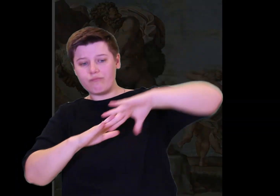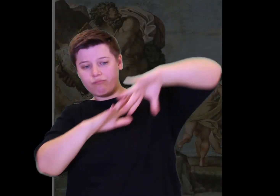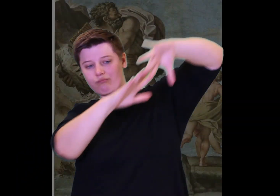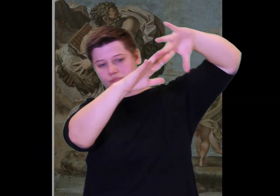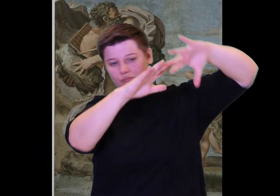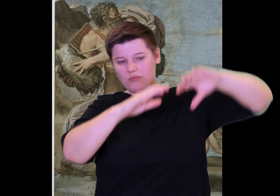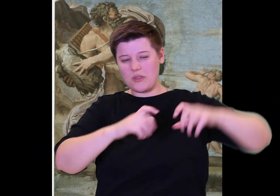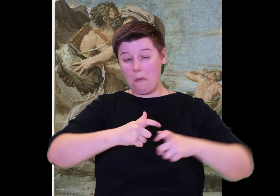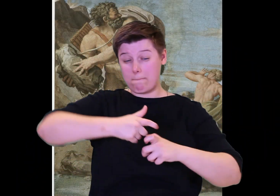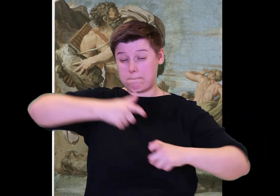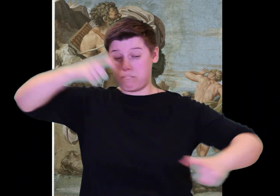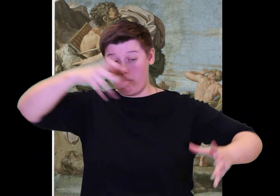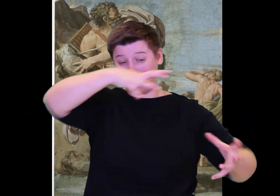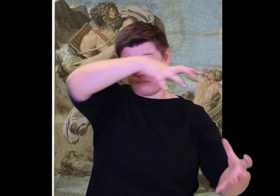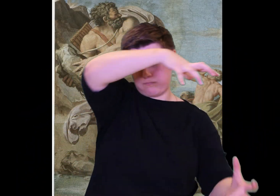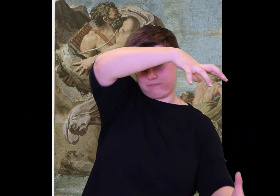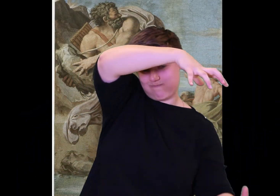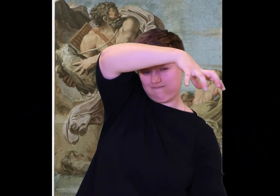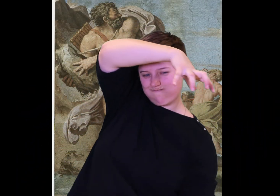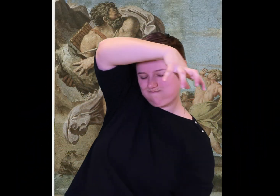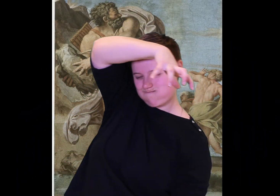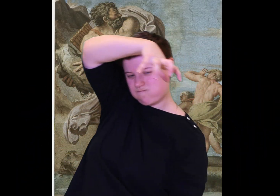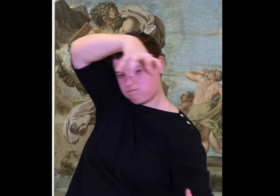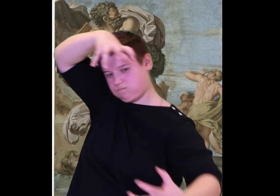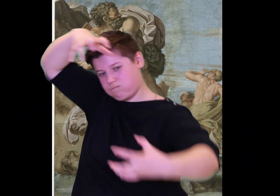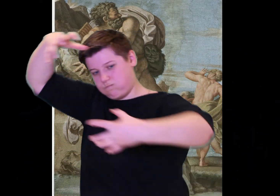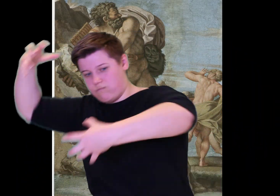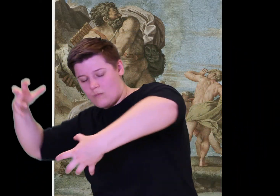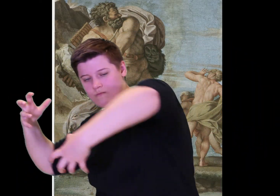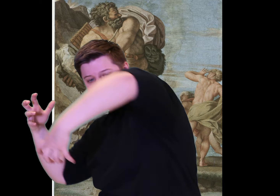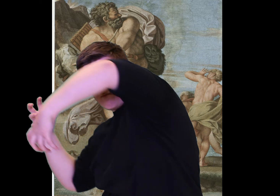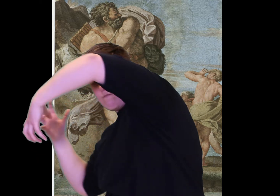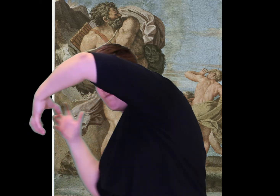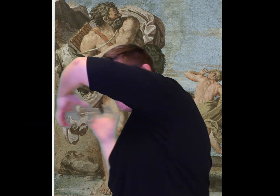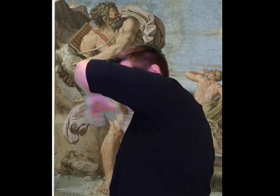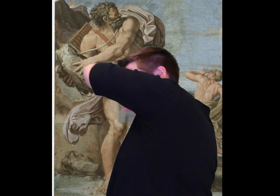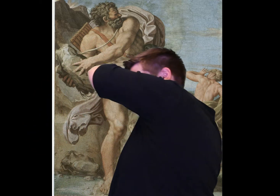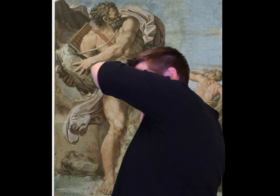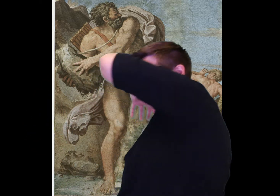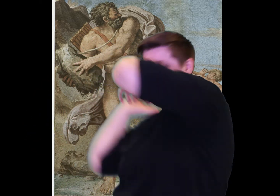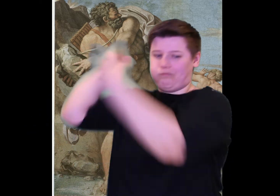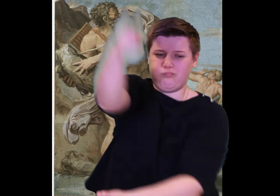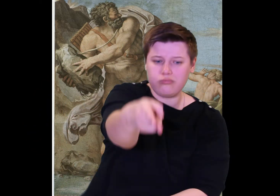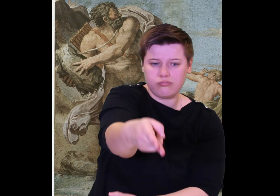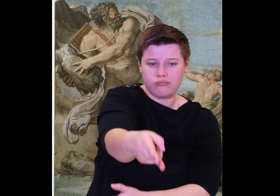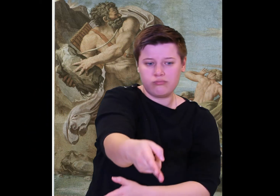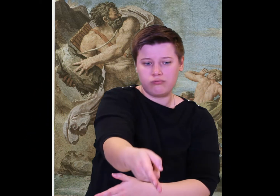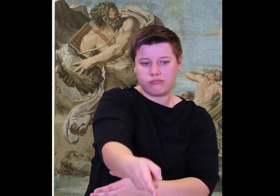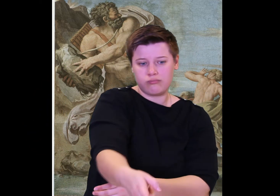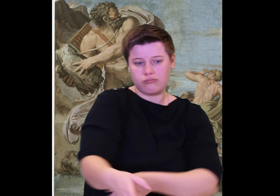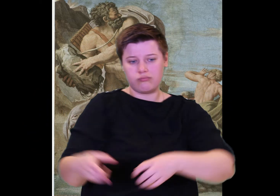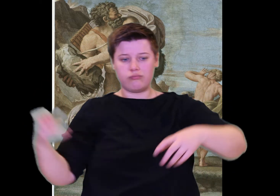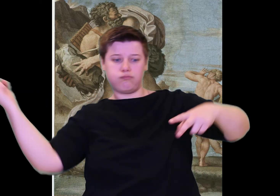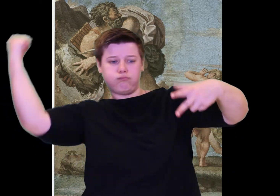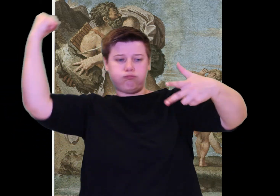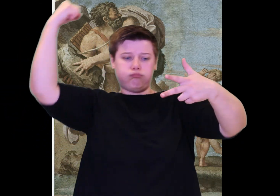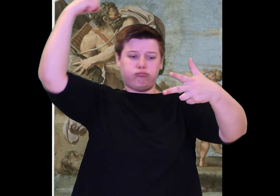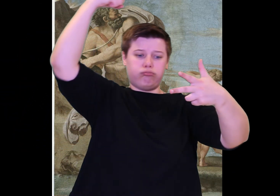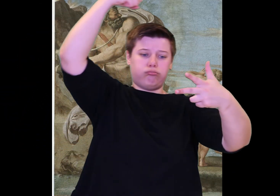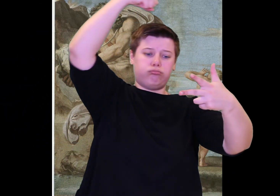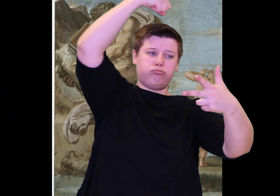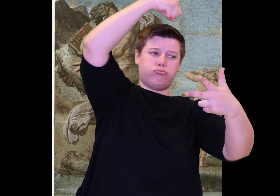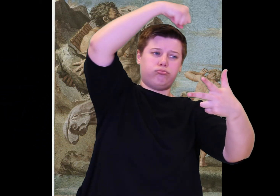Grant that Odysseus, the city-sacker, will never return home.